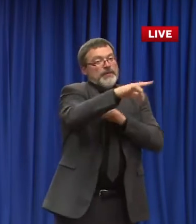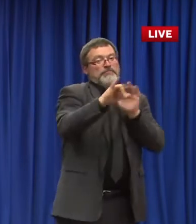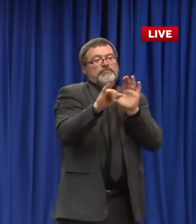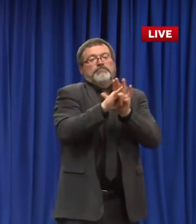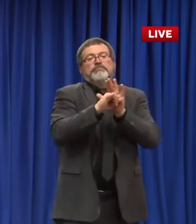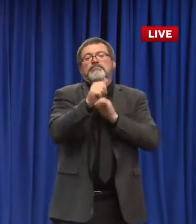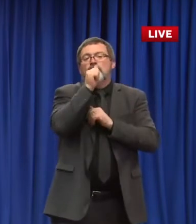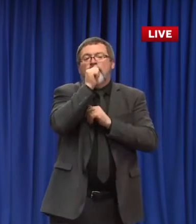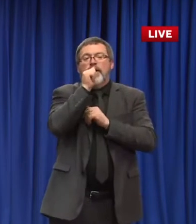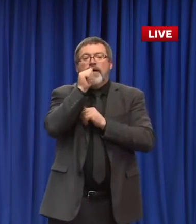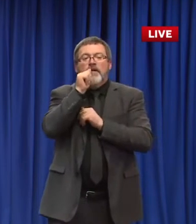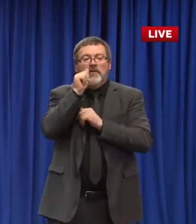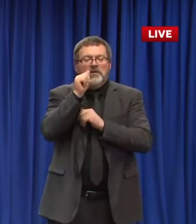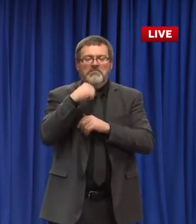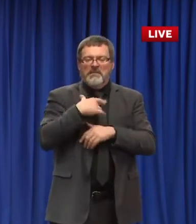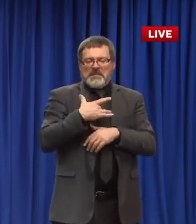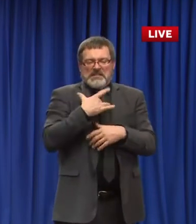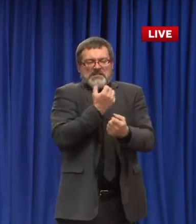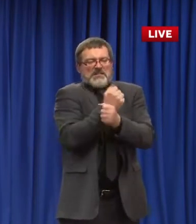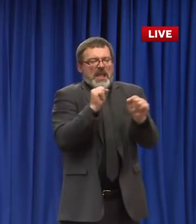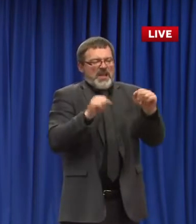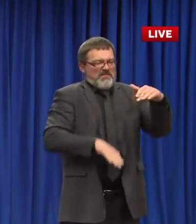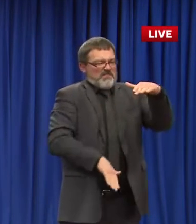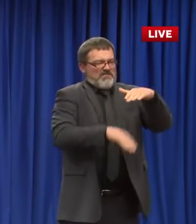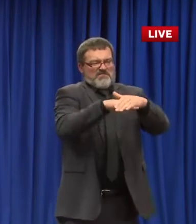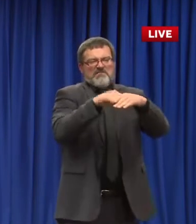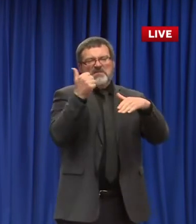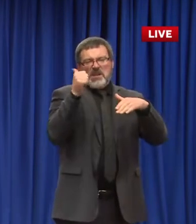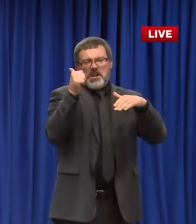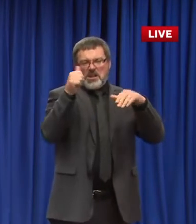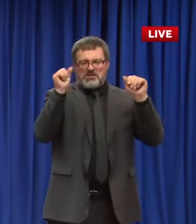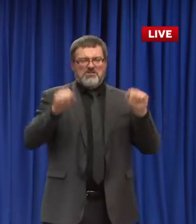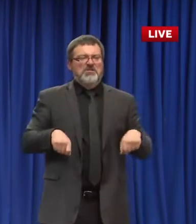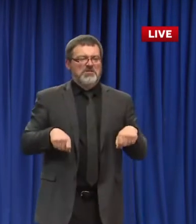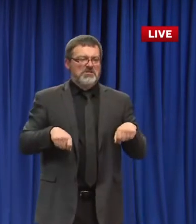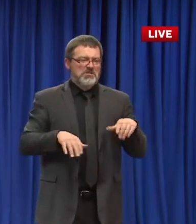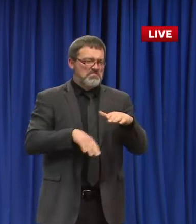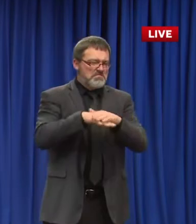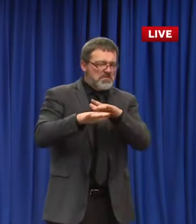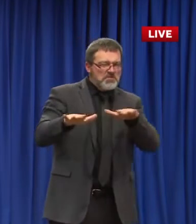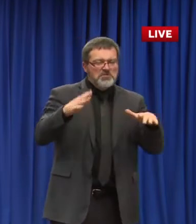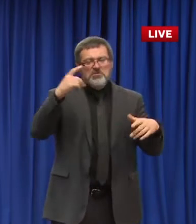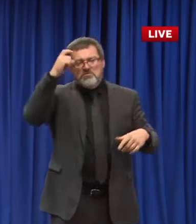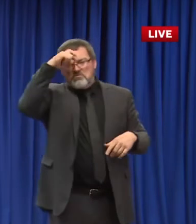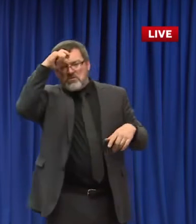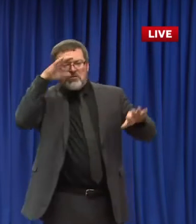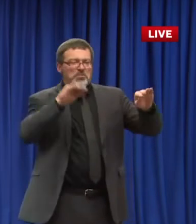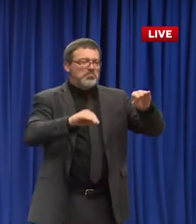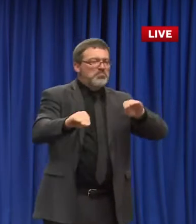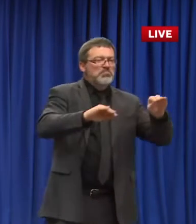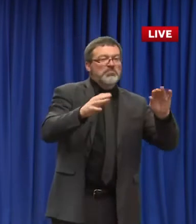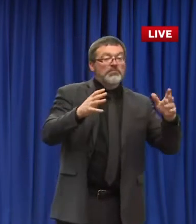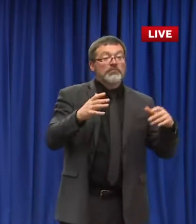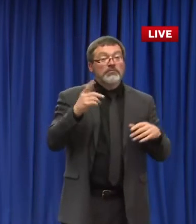SALES LIKE A YARD SALE IN SOMEONE’S DRIVEWAY THAT IS TYPICALLY LIKELY LESS THAN 10 PEOPLE AT A TIME SHOULD BE ALLOWED TO MOVE FORWARD.